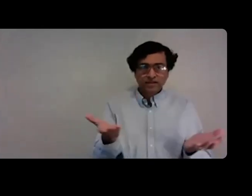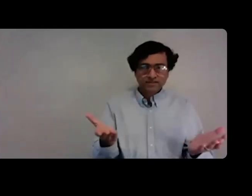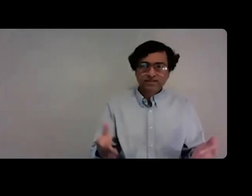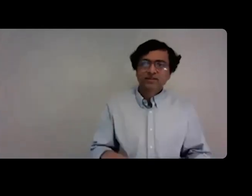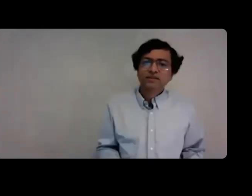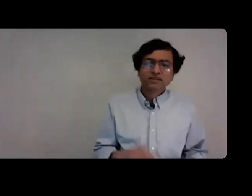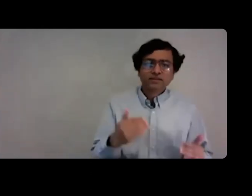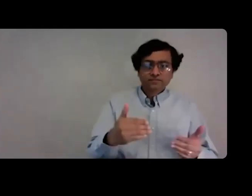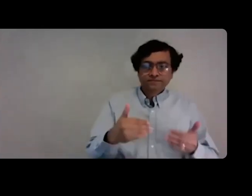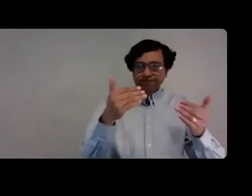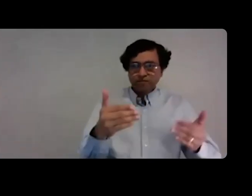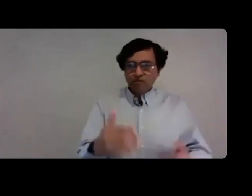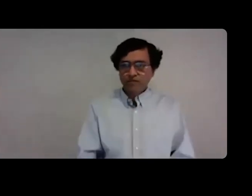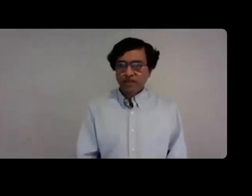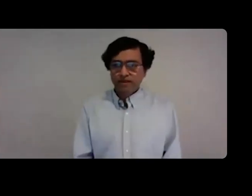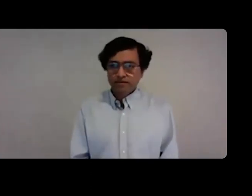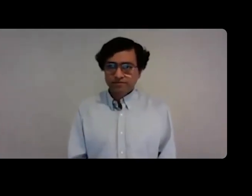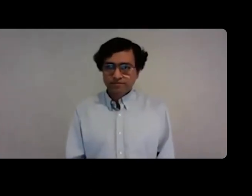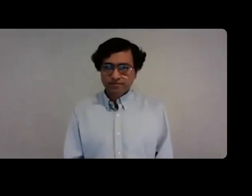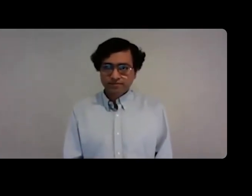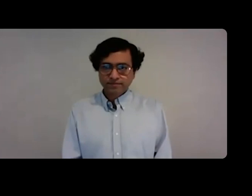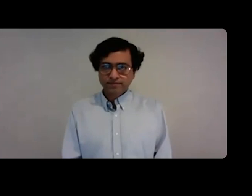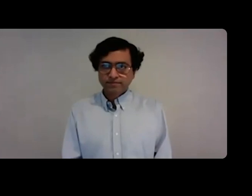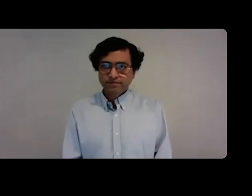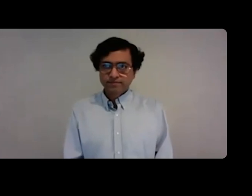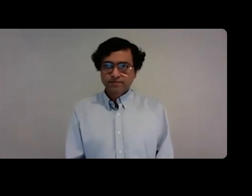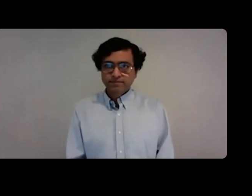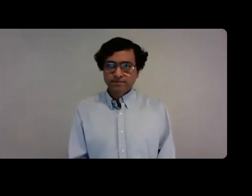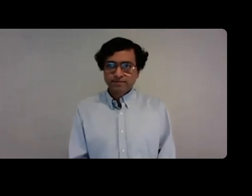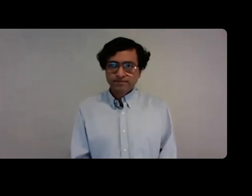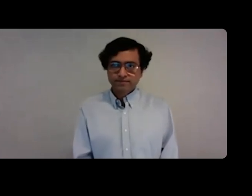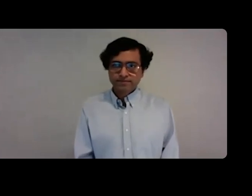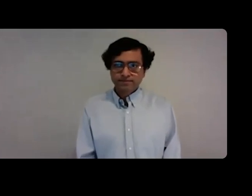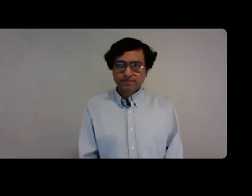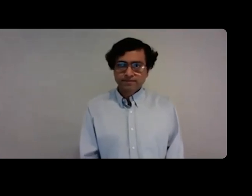students, which is one of the primary goals here.